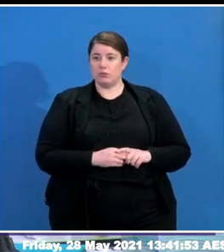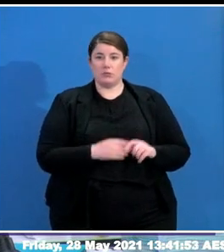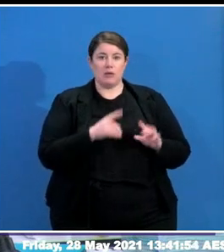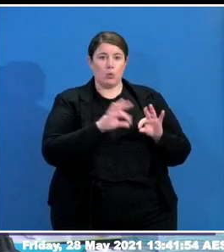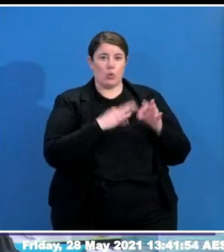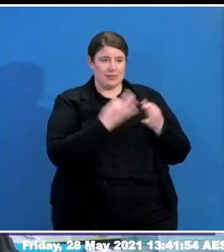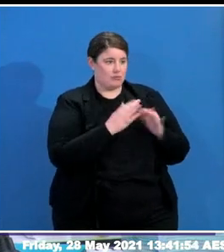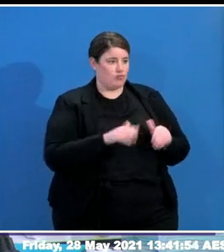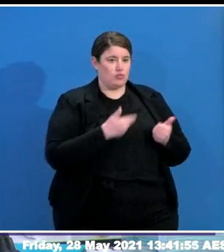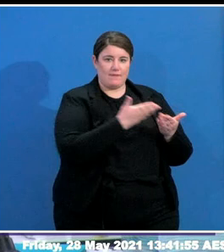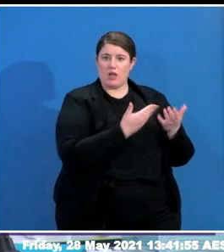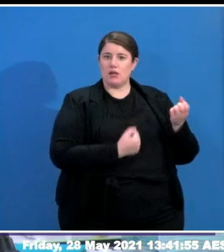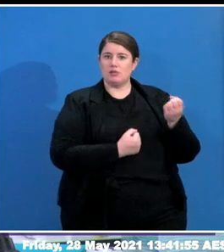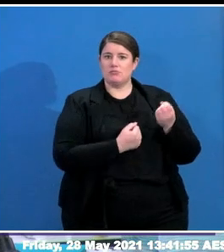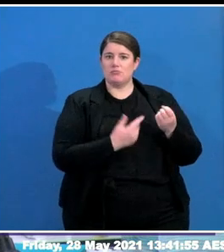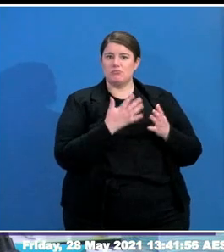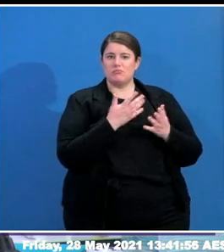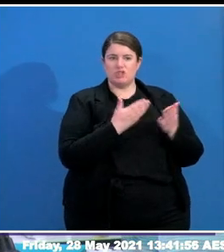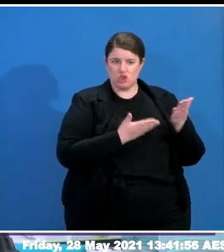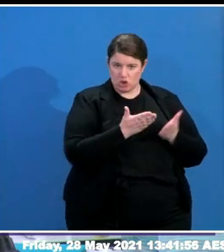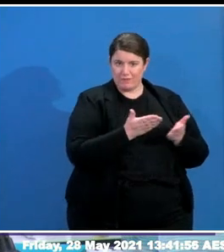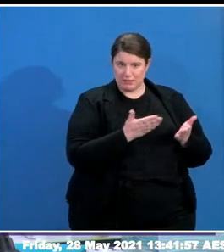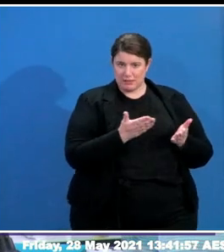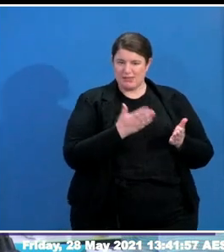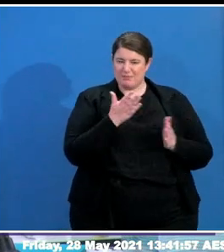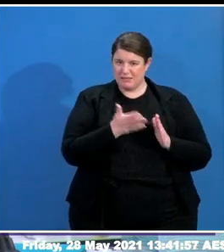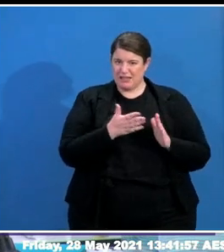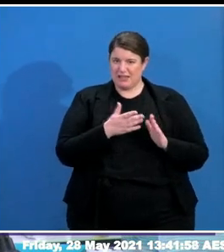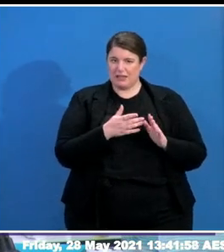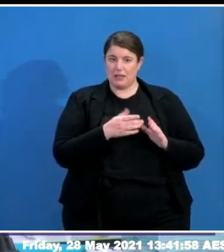You have indicated it is a matter between the service provider and the participant